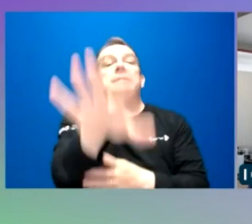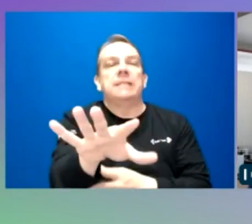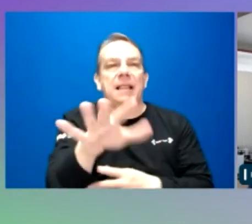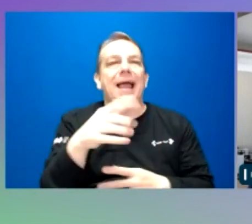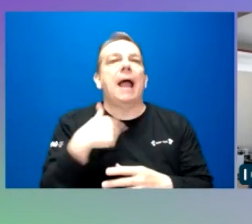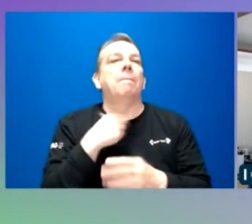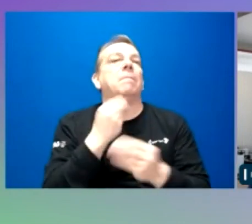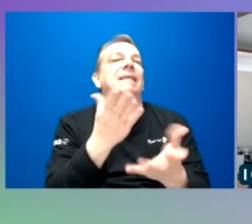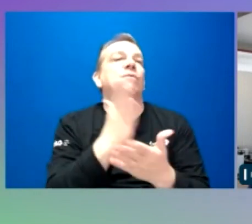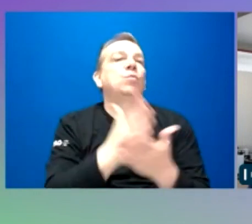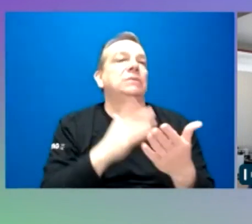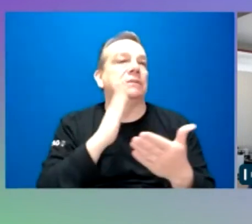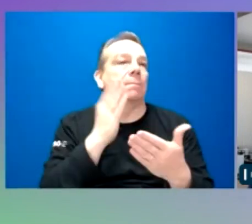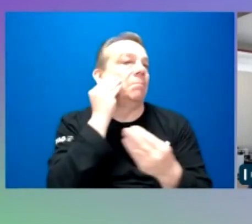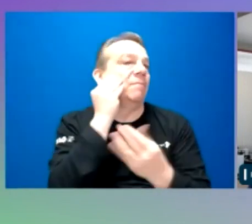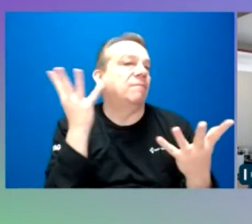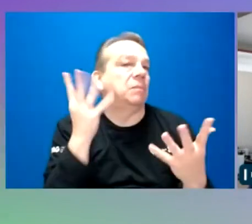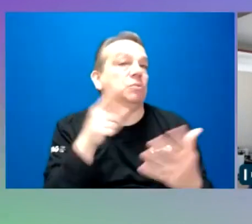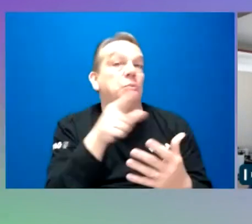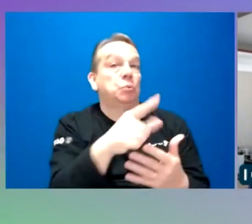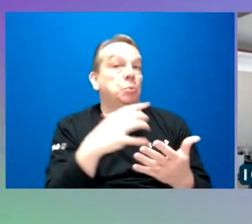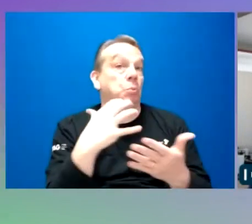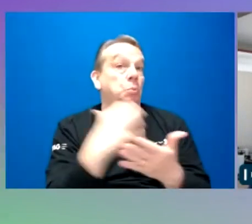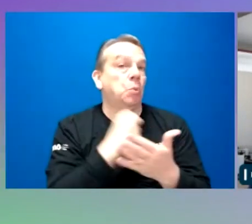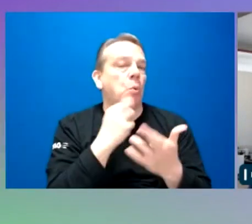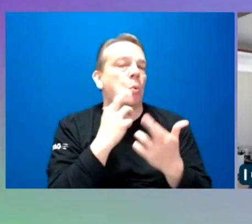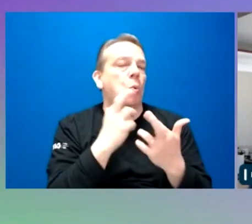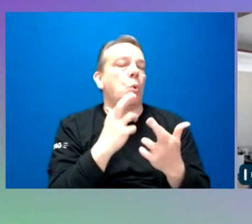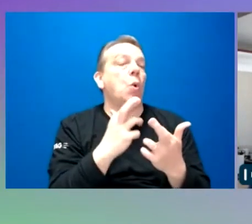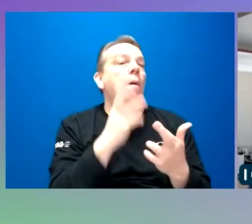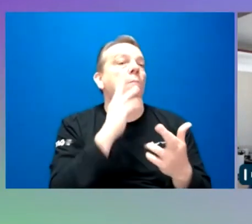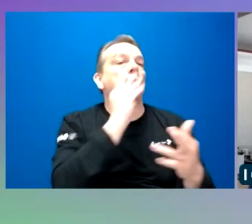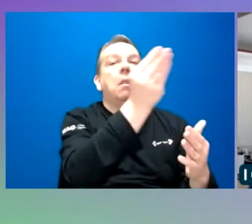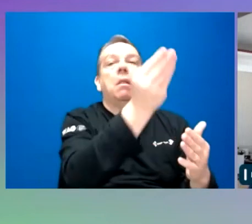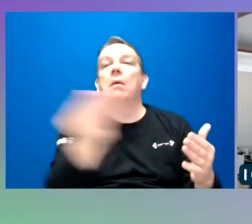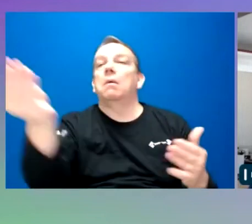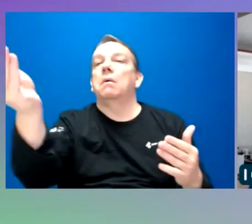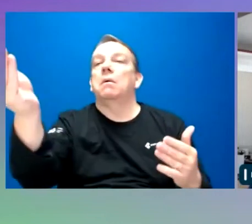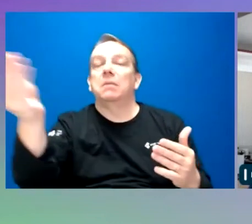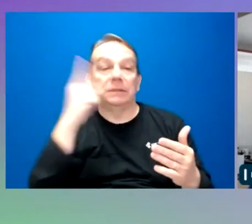knowledge and leave it at that and see what happens. So there